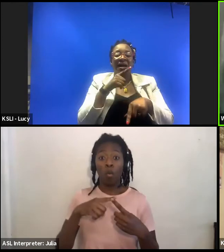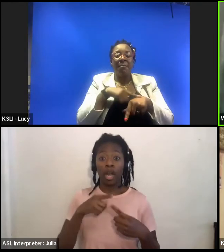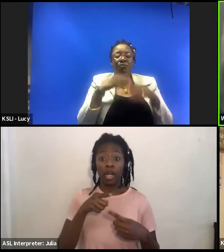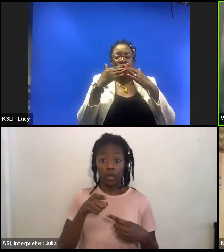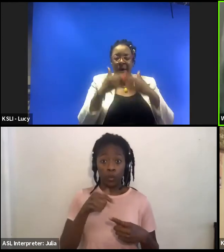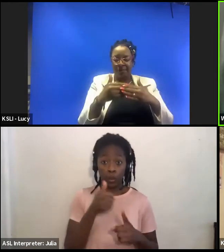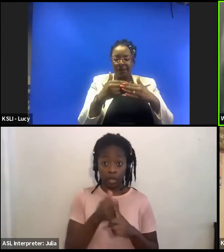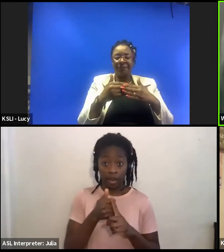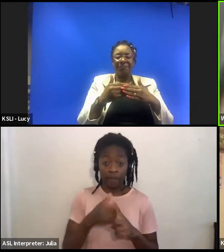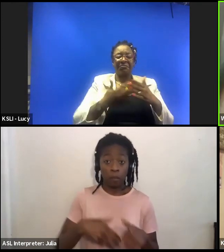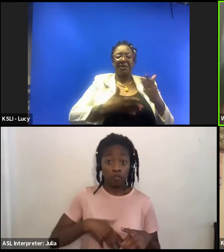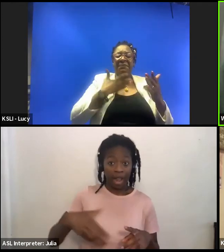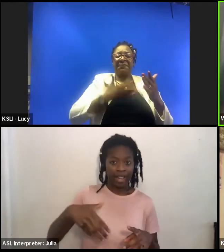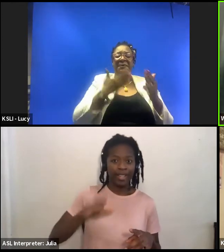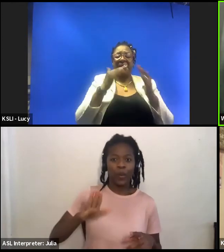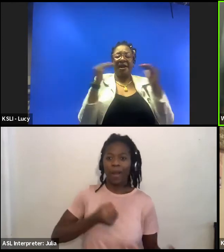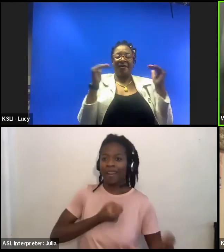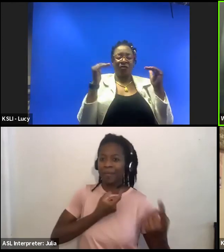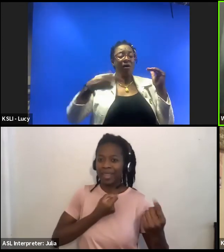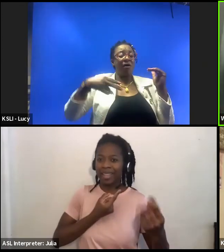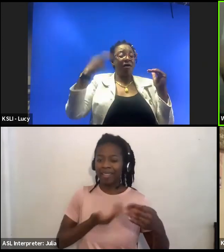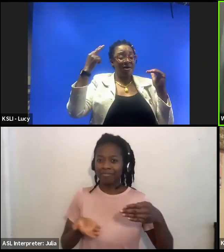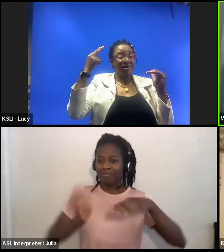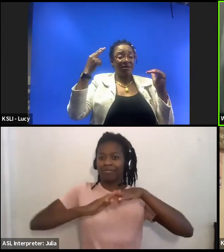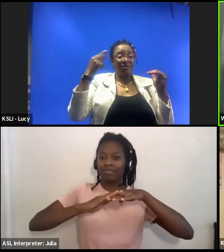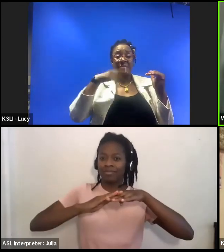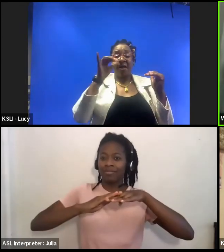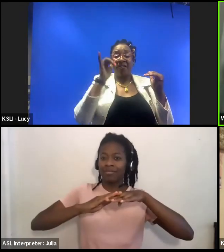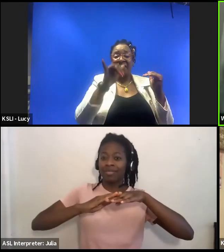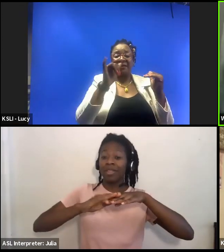So I feel like that really impacted my style without me knowing,